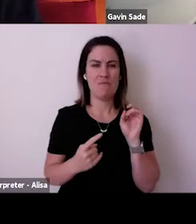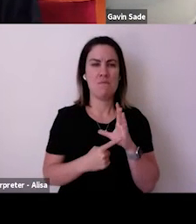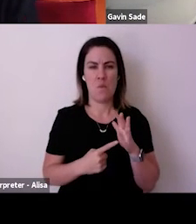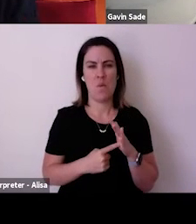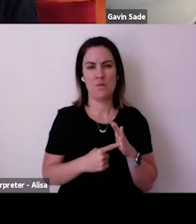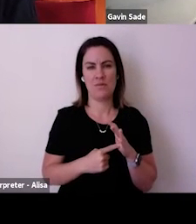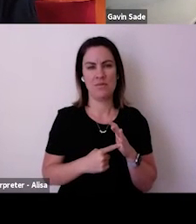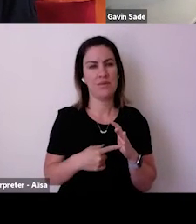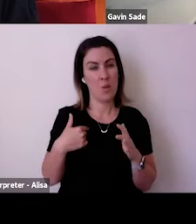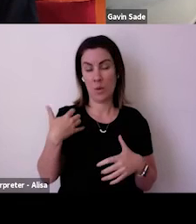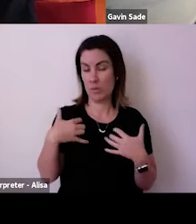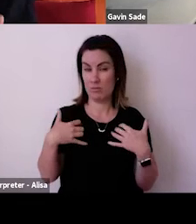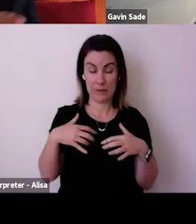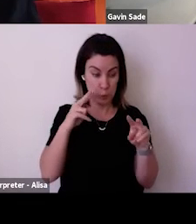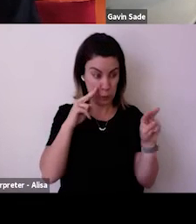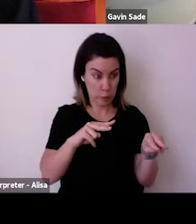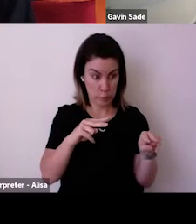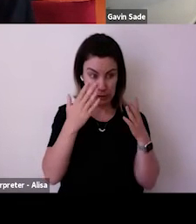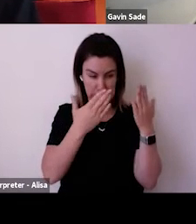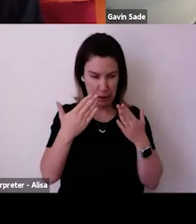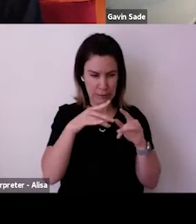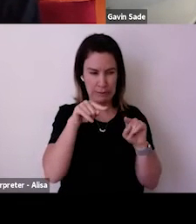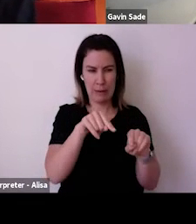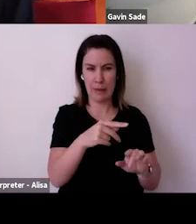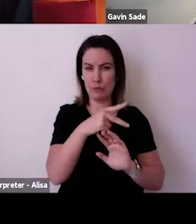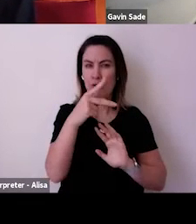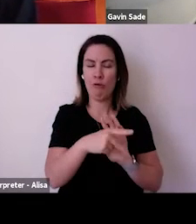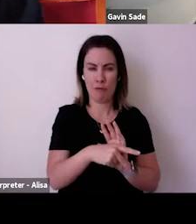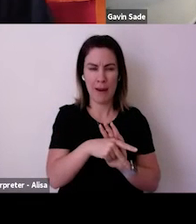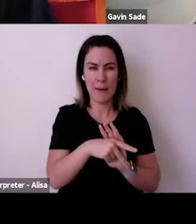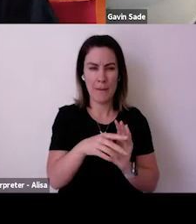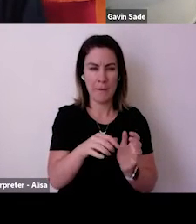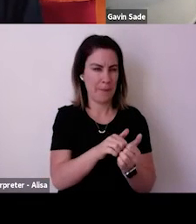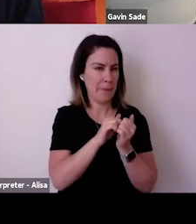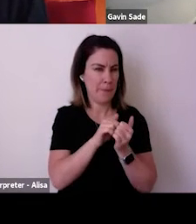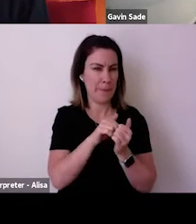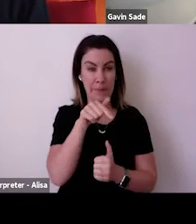the chance to study it in collaboration with QUT colleagues in the pilot phase.